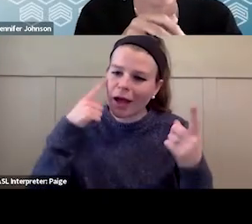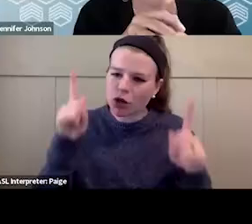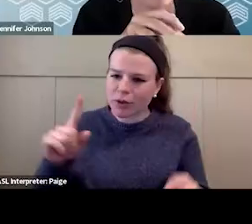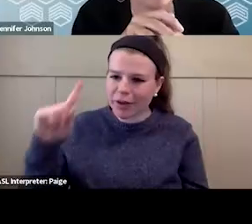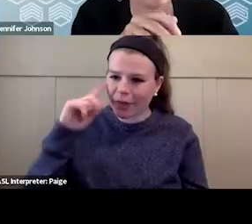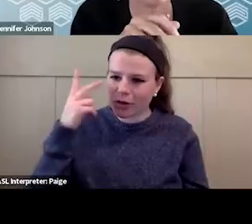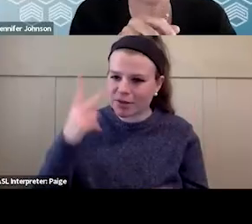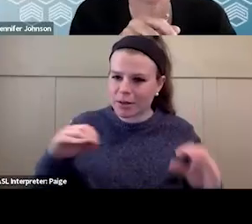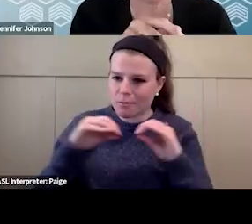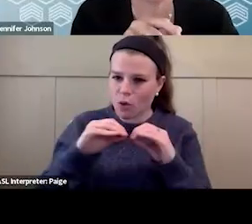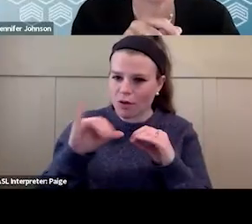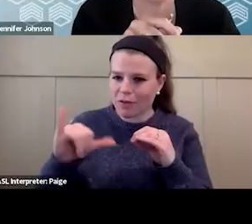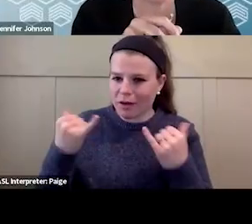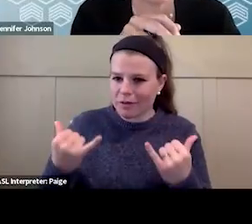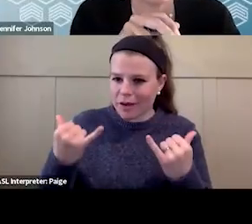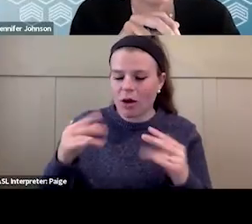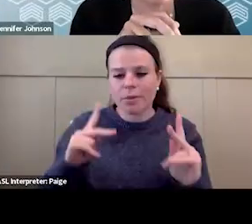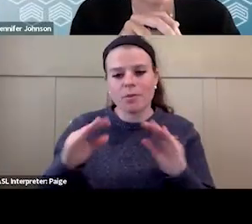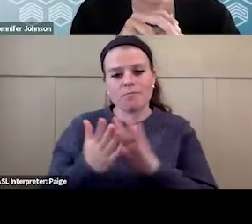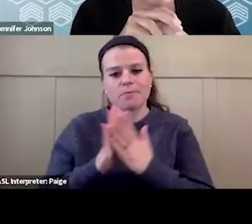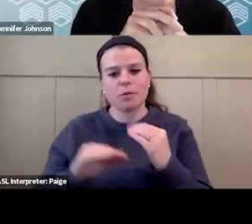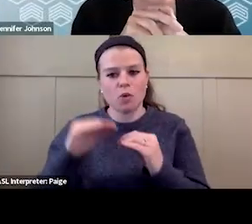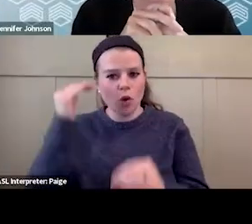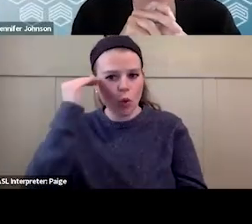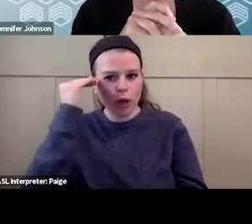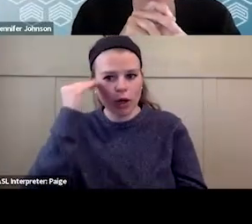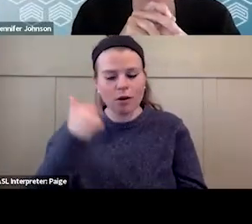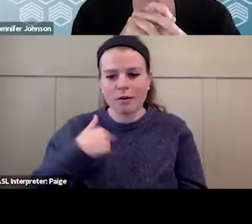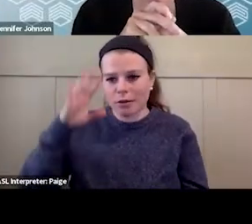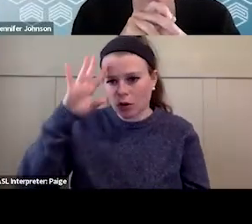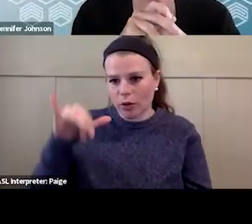I think people are more aware of it, and, uh, I know that there's a lot of-